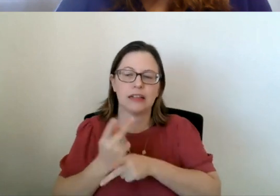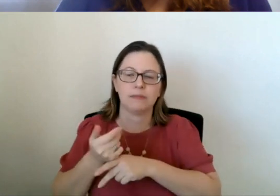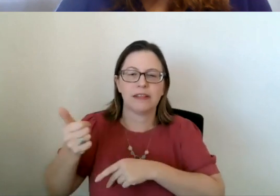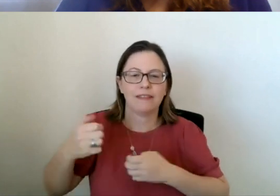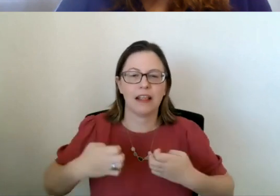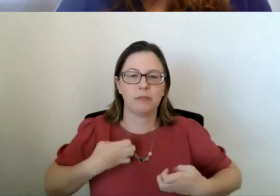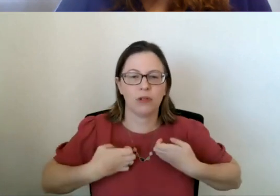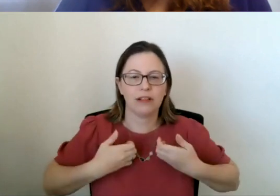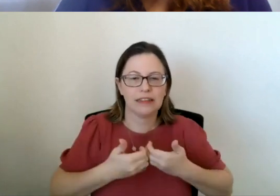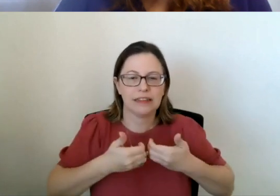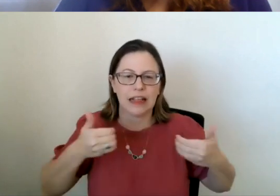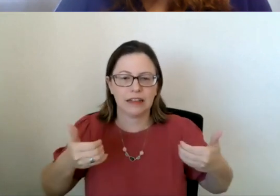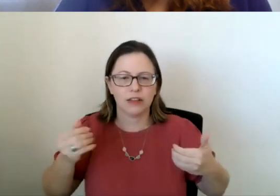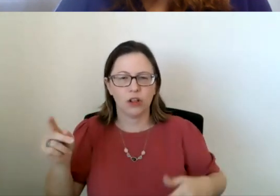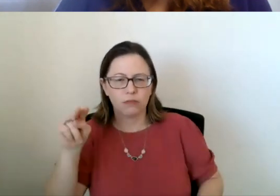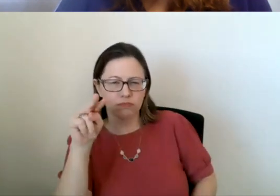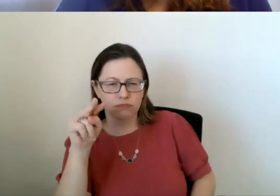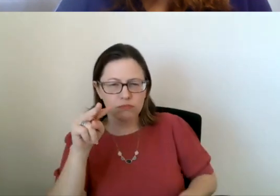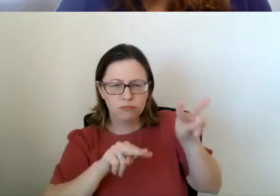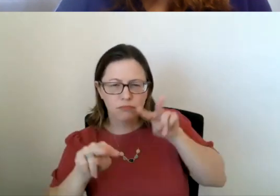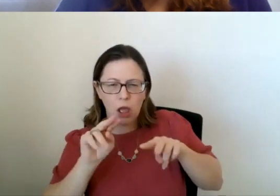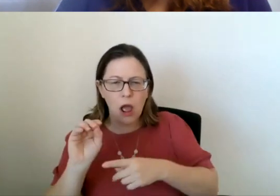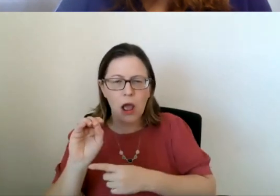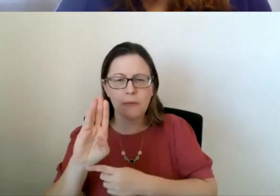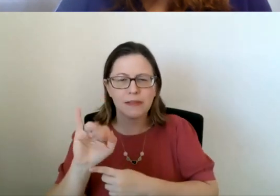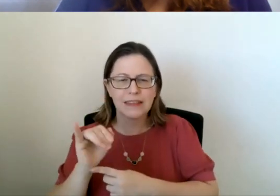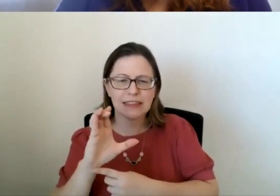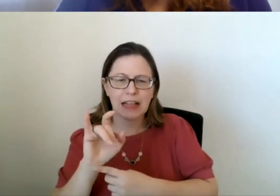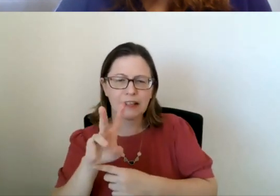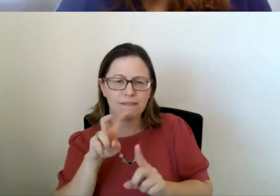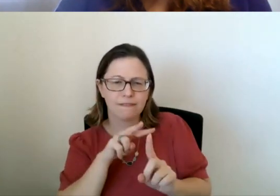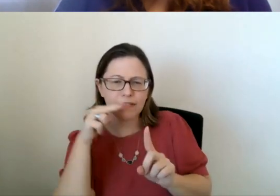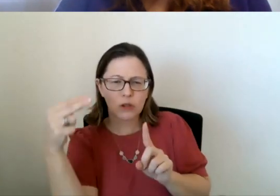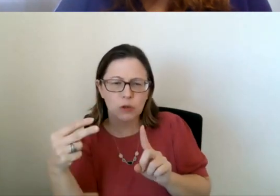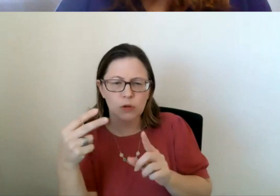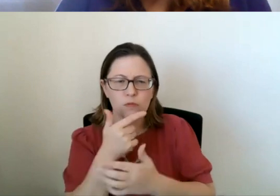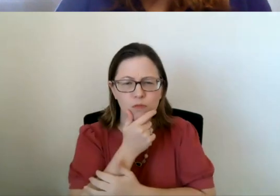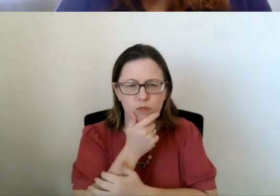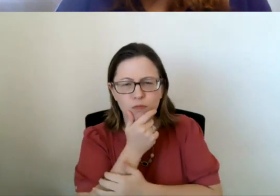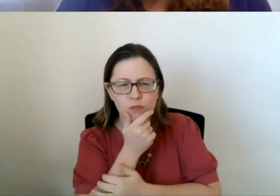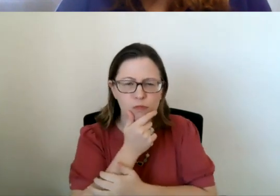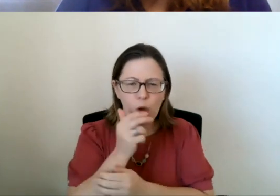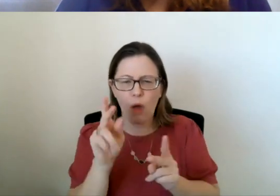They, themselves, are there and they can keep emotions out of it and just look at the situation objectively